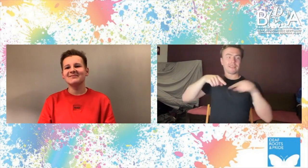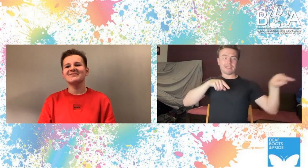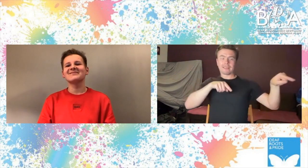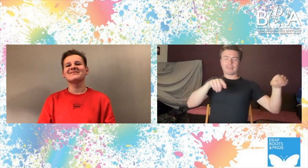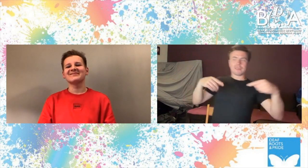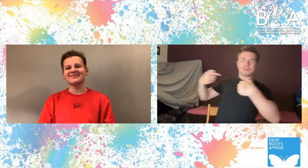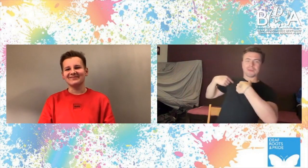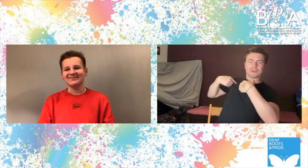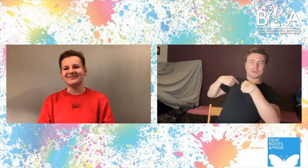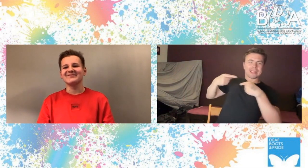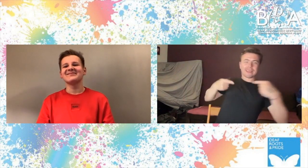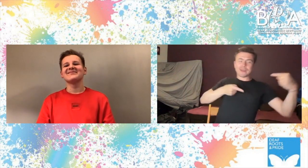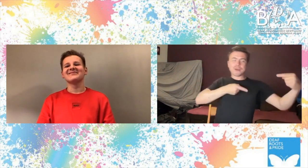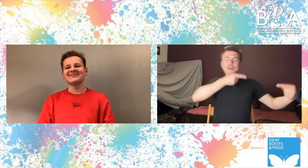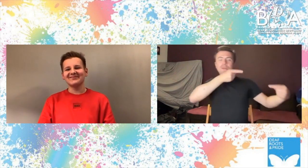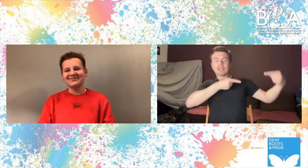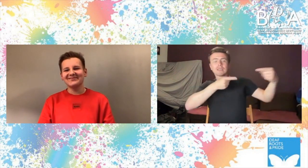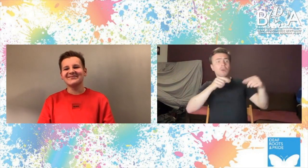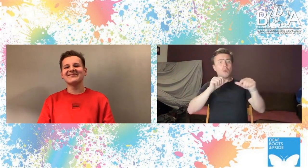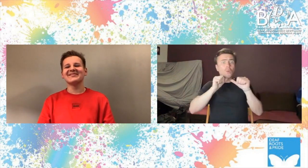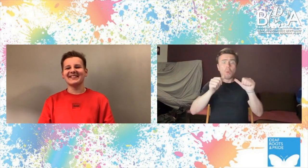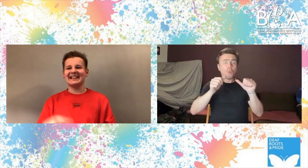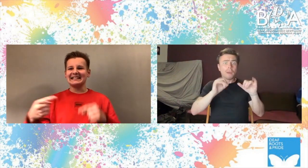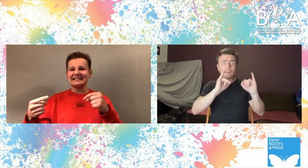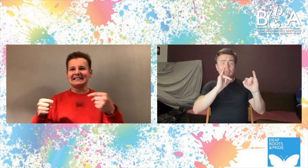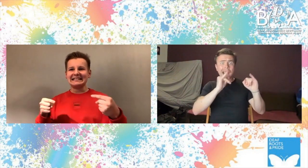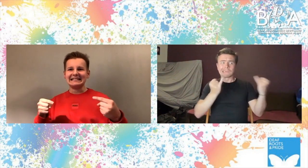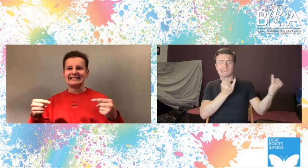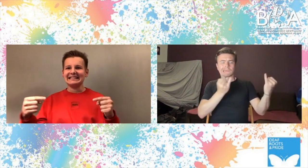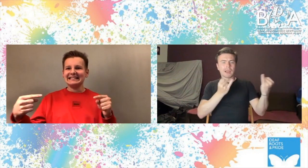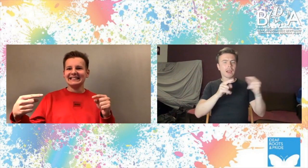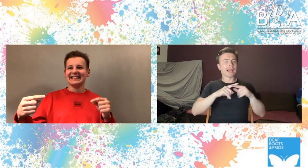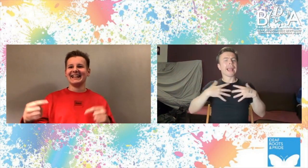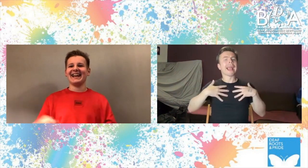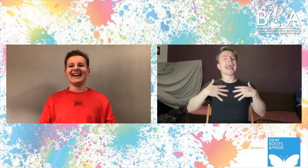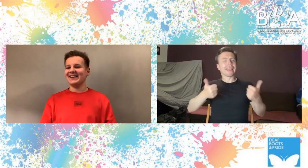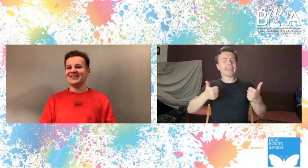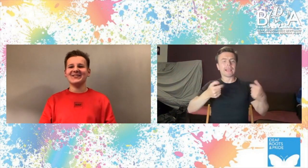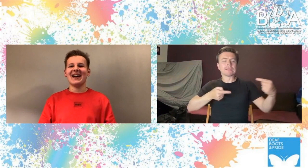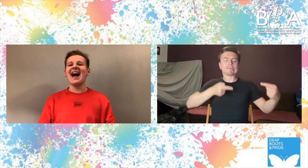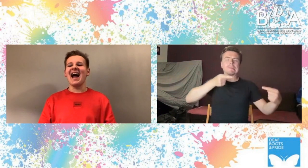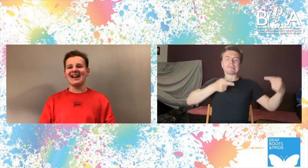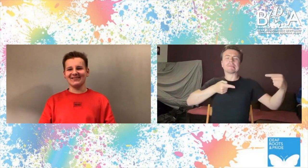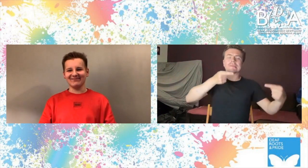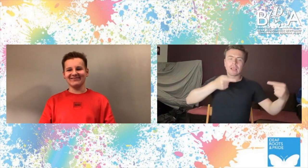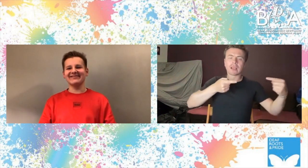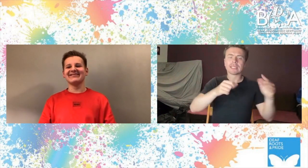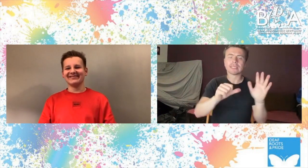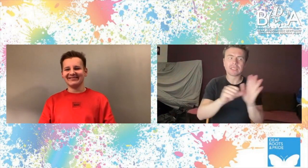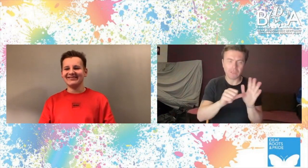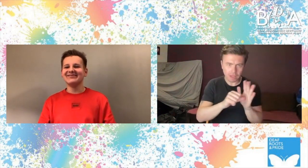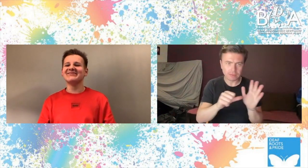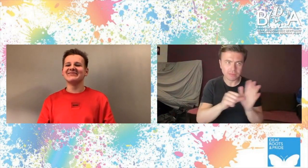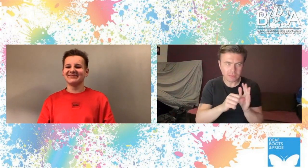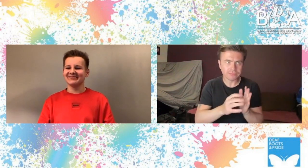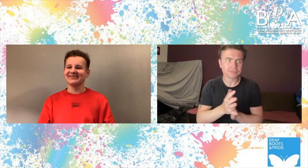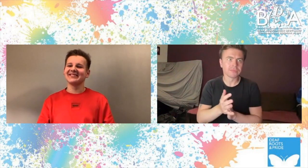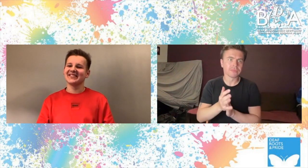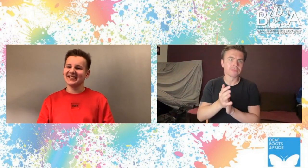the business. It's not nasty, it's healthy competition, but it is tough. And in a